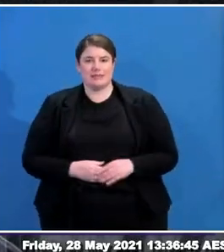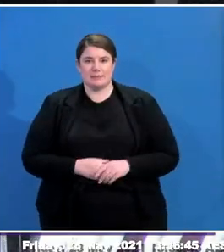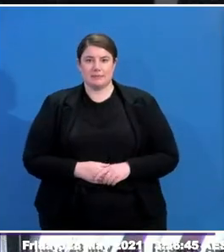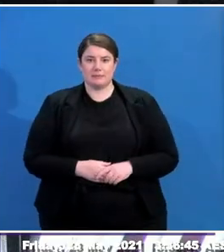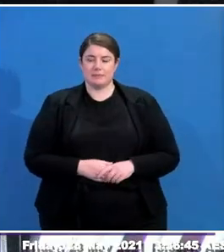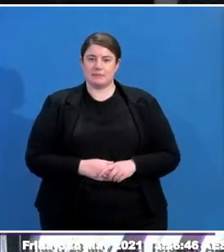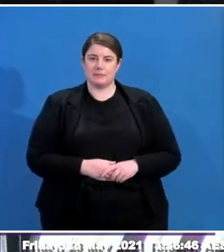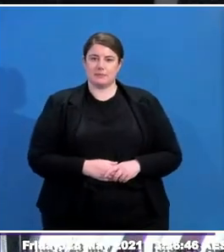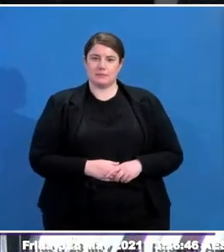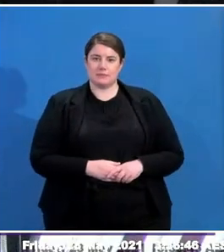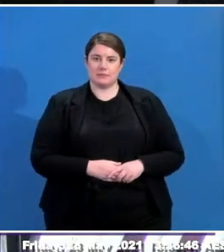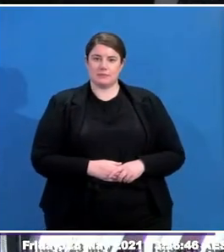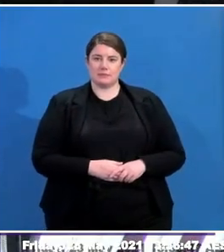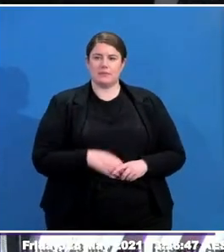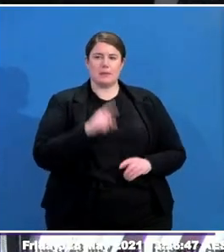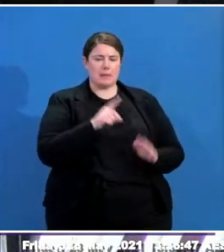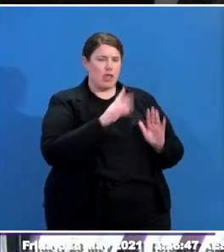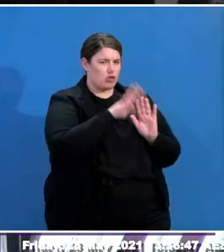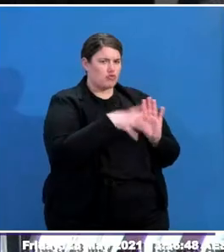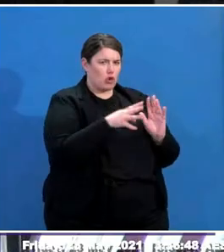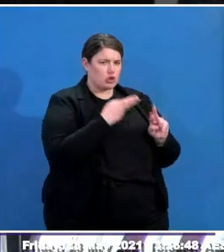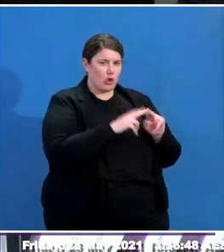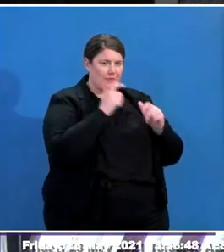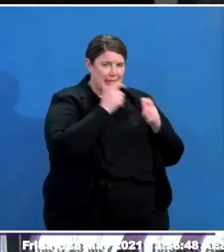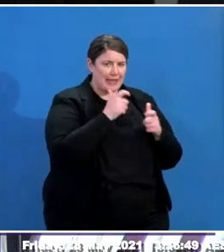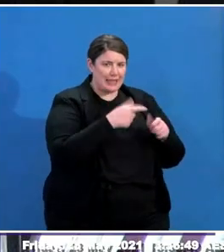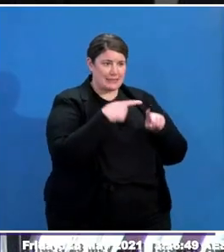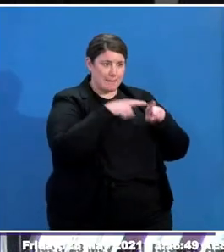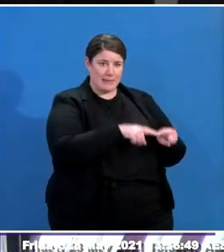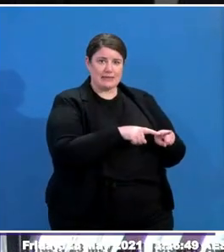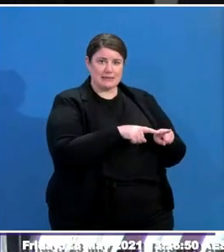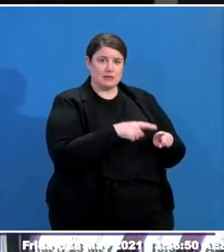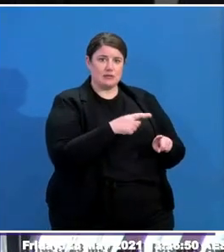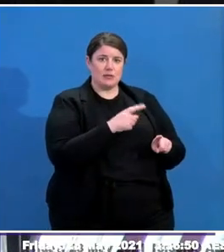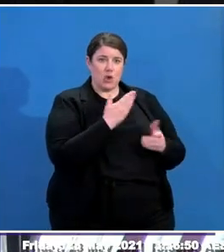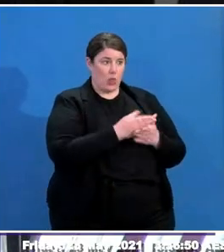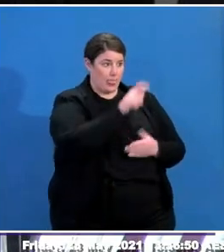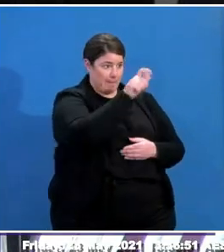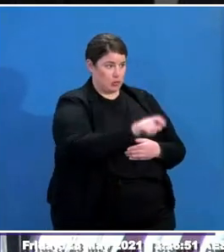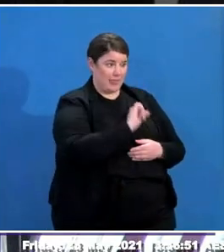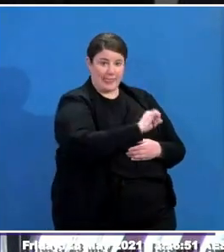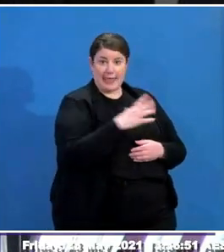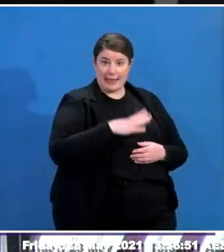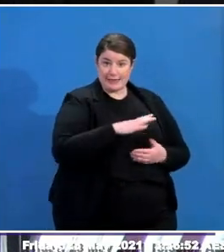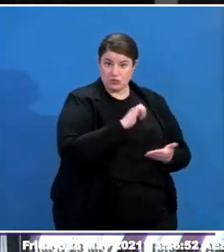But the roster of care will be based entirely upon the needs of the individuals MR McNAUGHTON: That's correct.